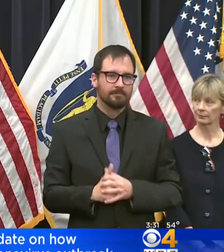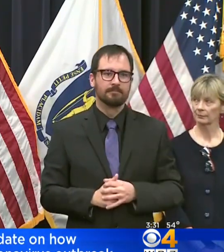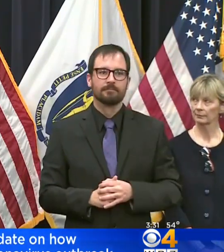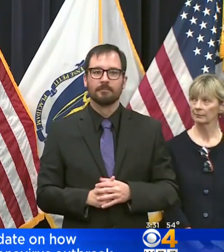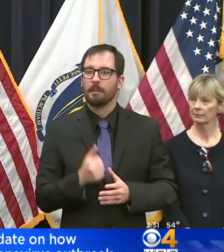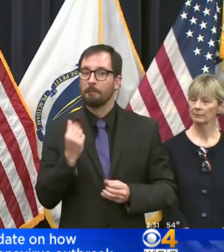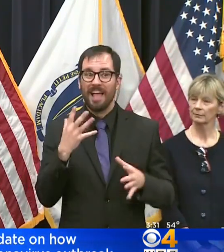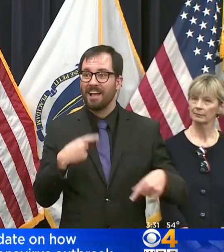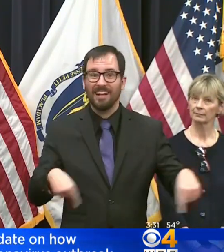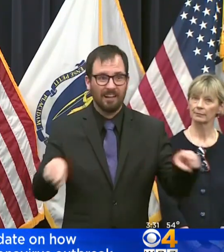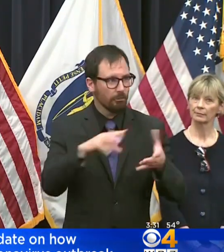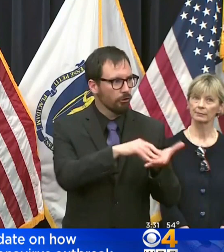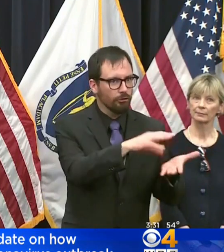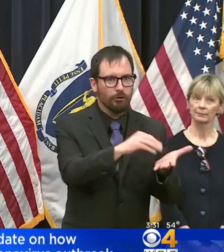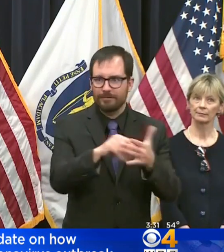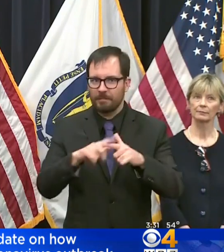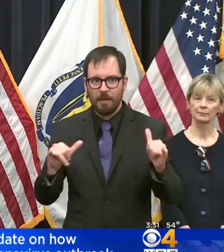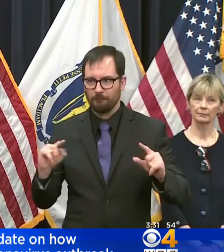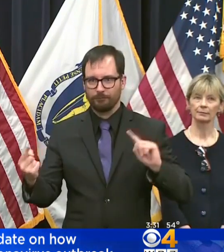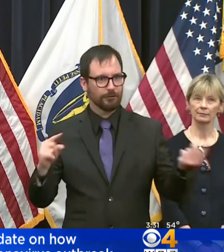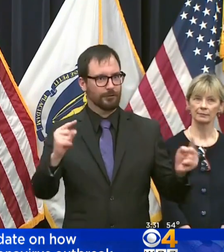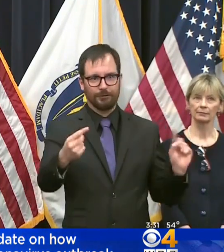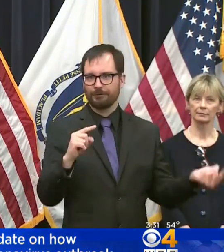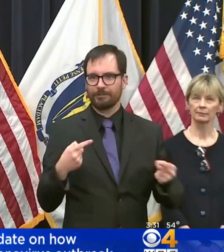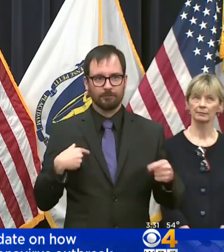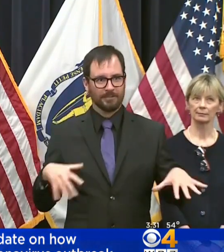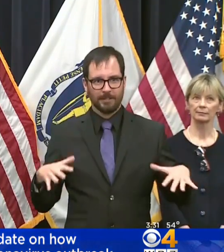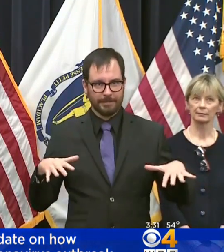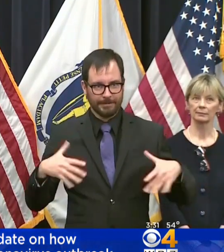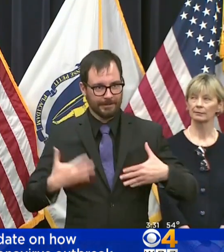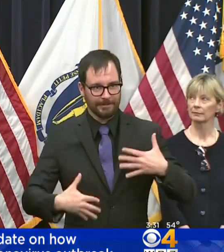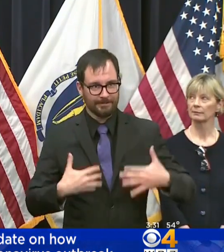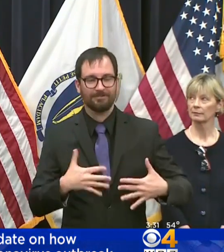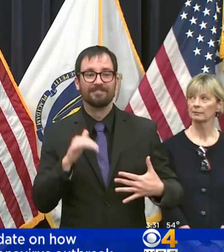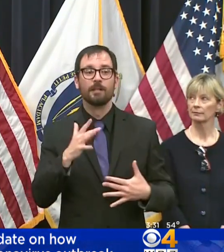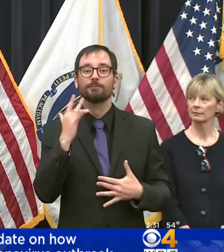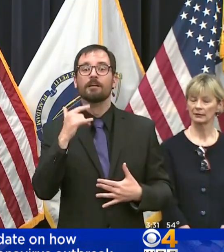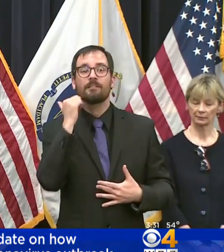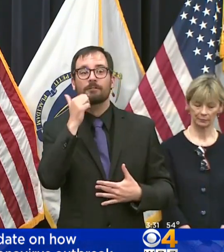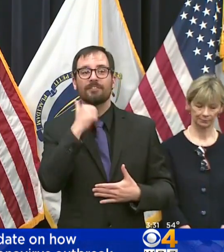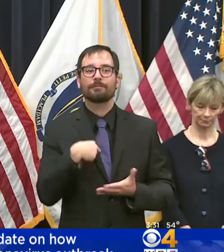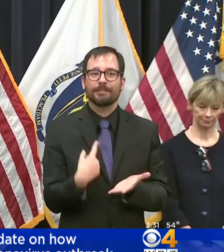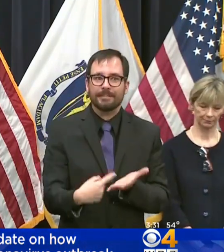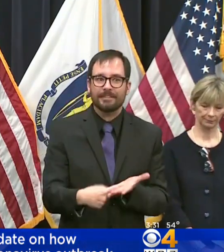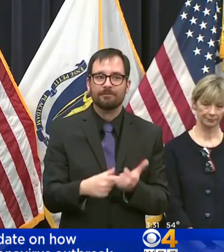THIS LINE OR THIS ONE, IT IS OFF THE QUESTION TO ANSWER. PEOPLE ARE WORKING THE WAY THROUGH THIS FOR THE FIRST TIME.